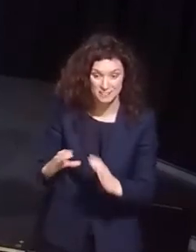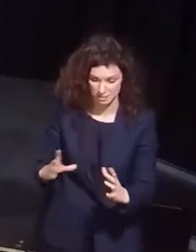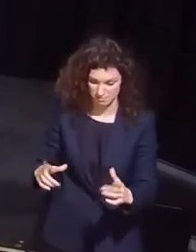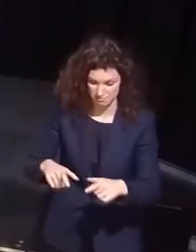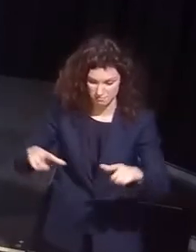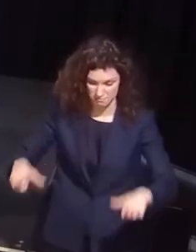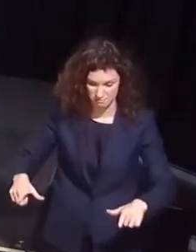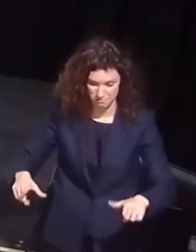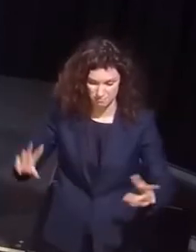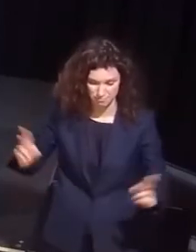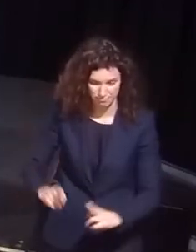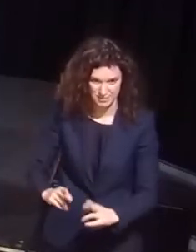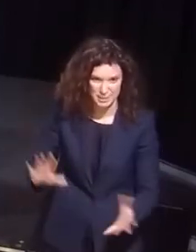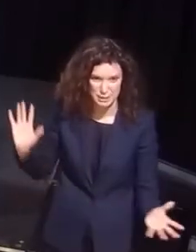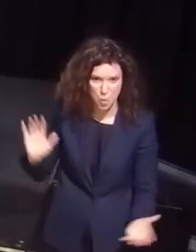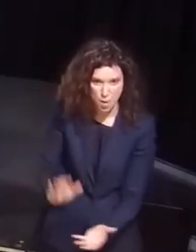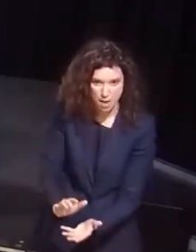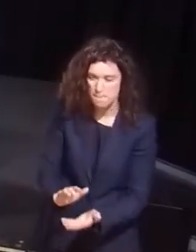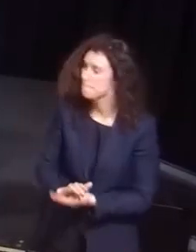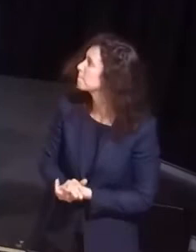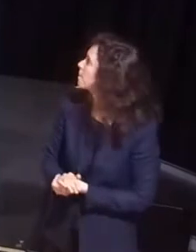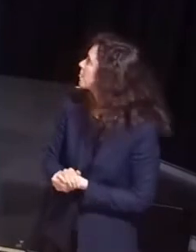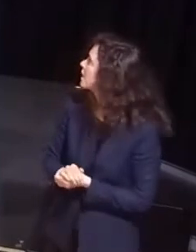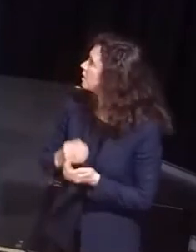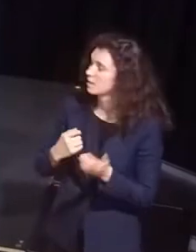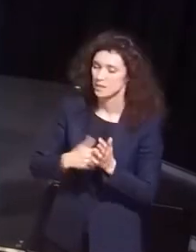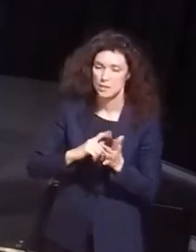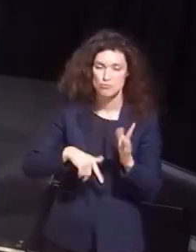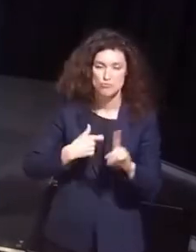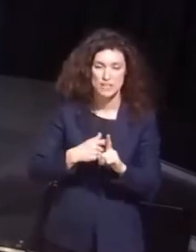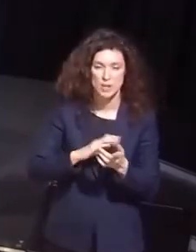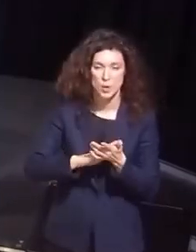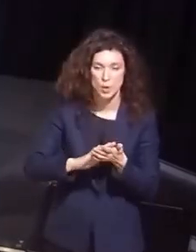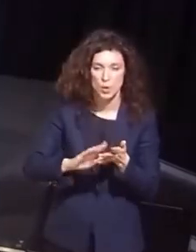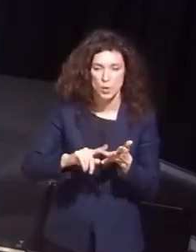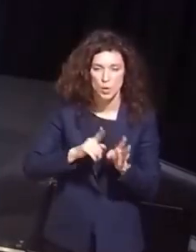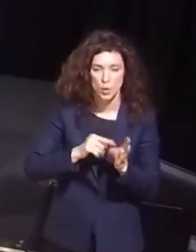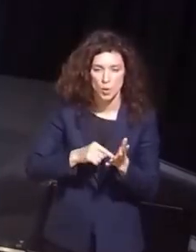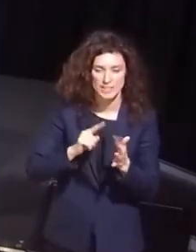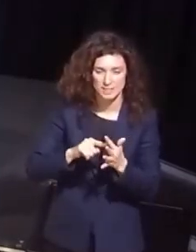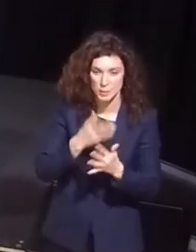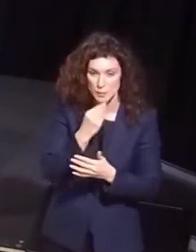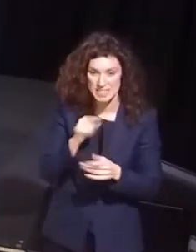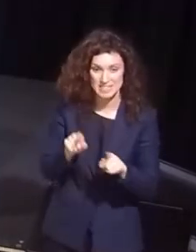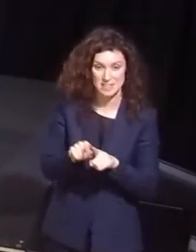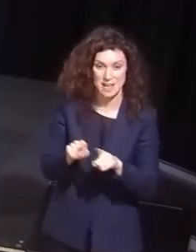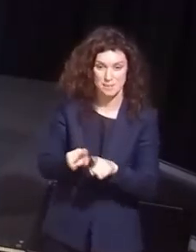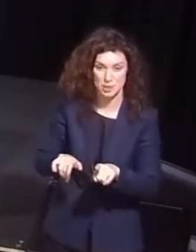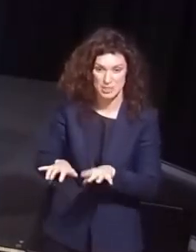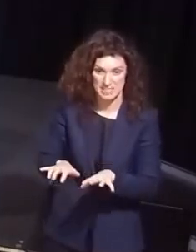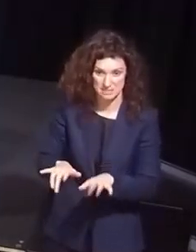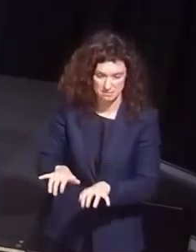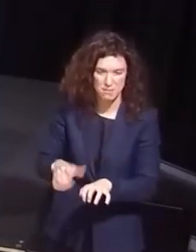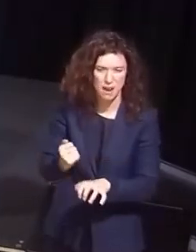And this is Rick Hoyt using the same machine, and he has a brilliant book called "One Letter at a Time" I really recommend reading.